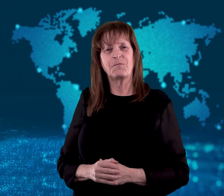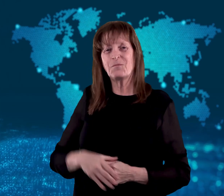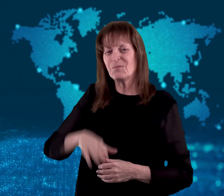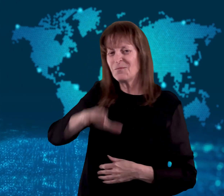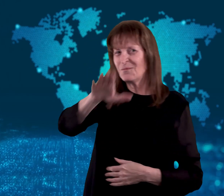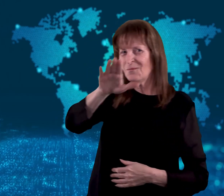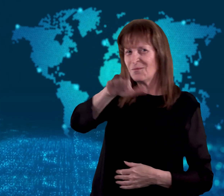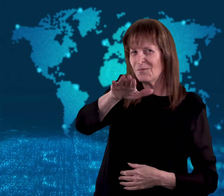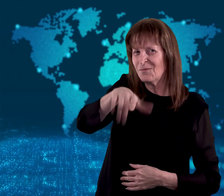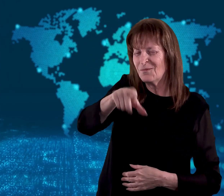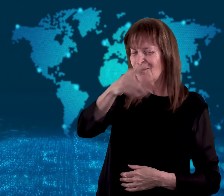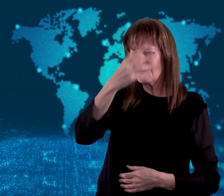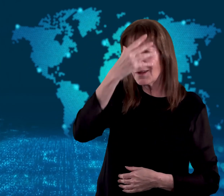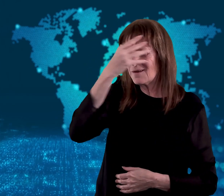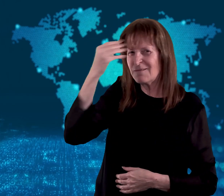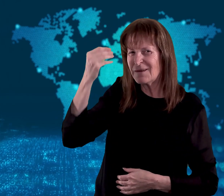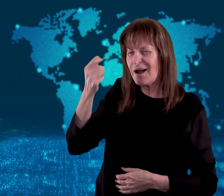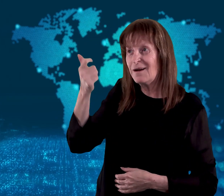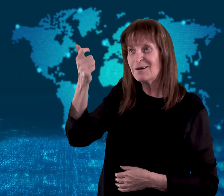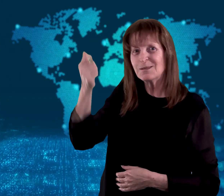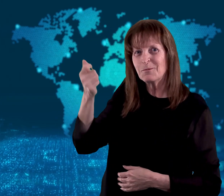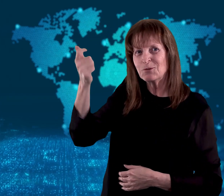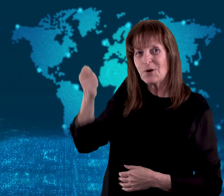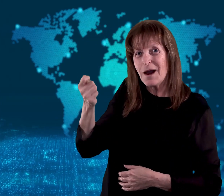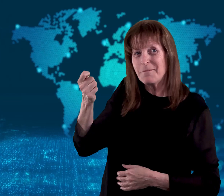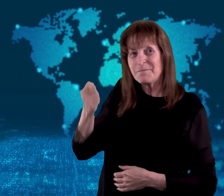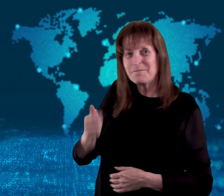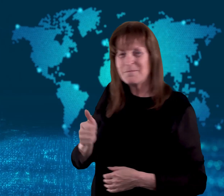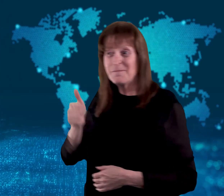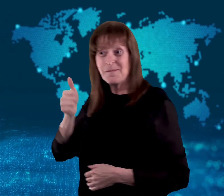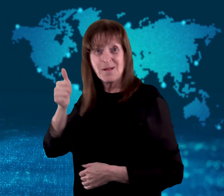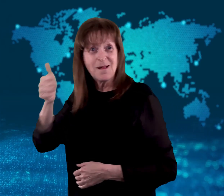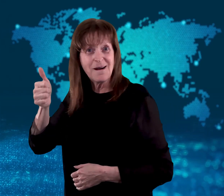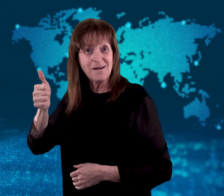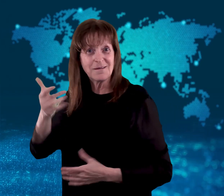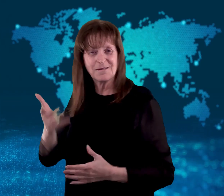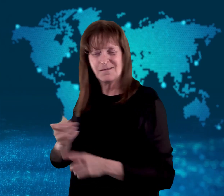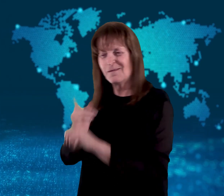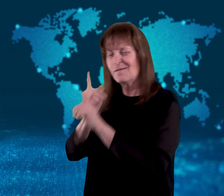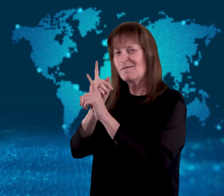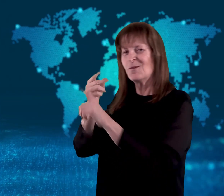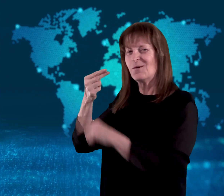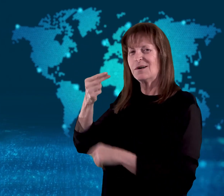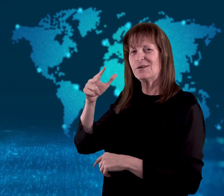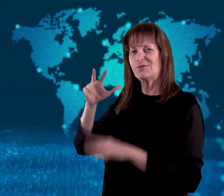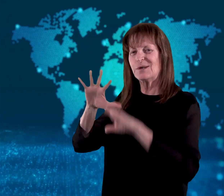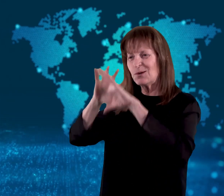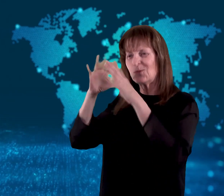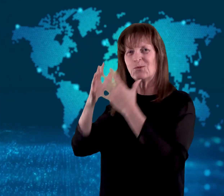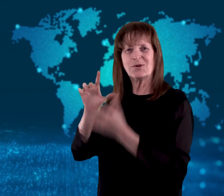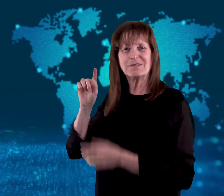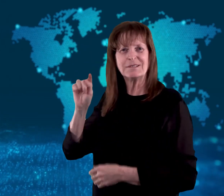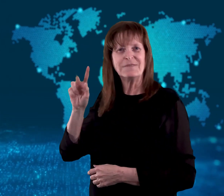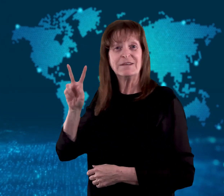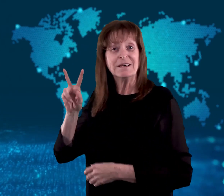Don't forget to subscribe, like, and follow H3 World TV